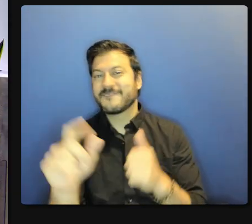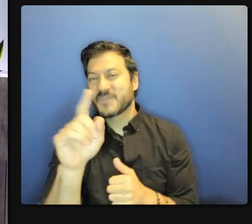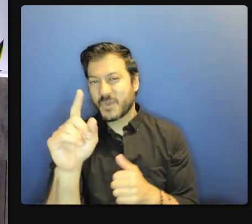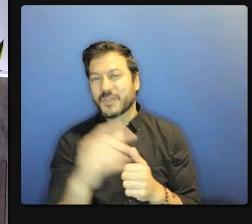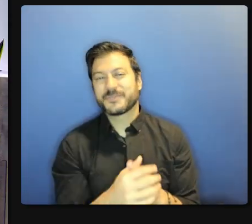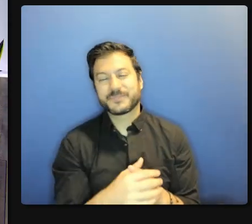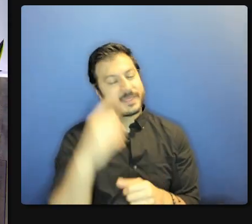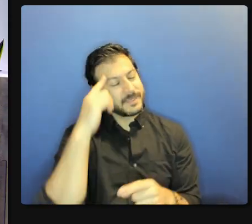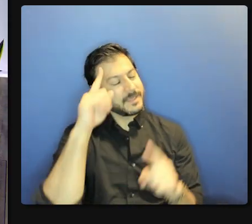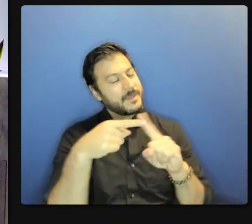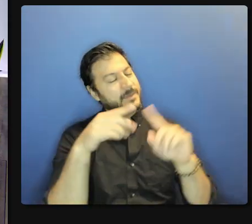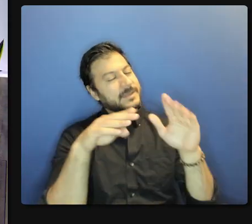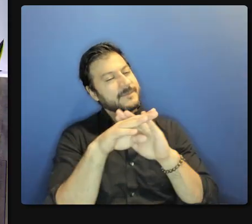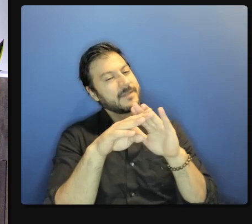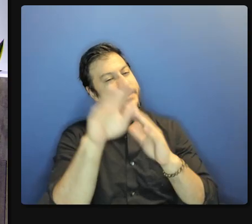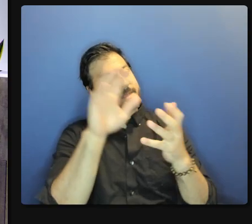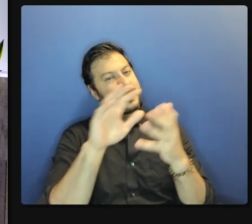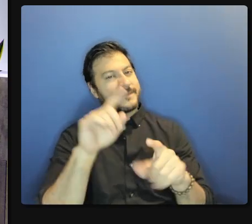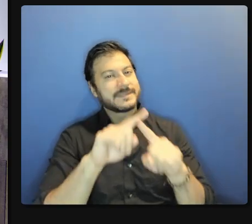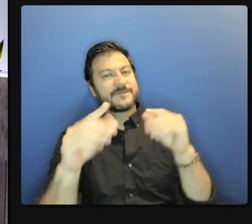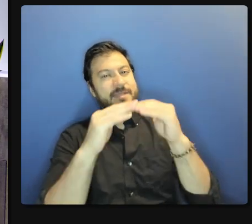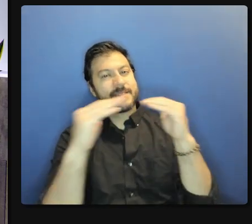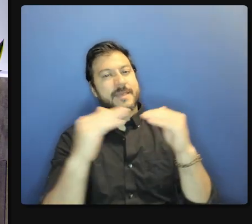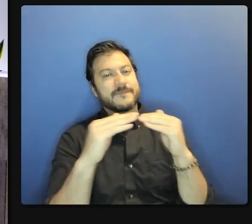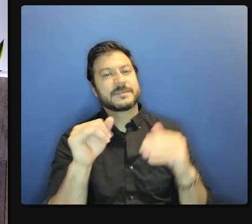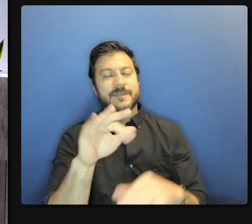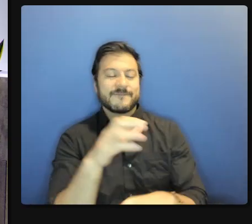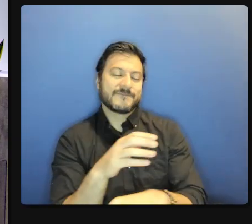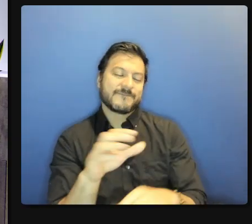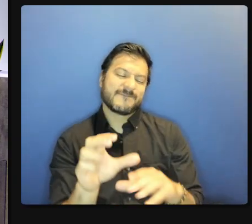Let's discuss developing for the cloud in terms of investment levels.